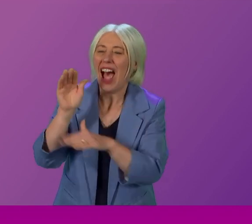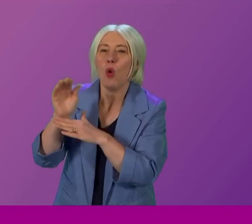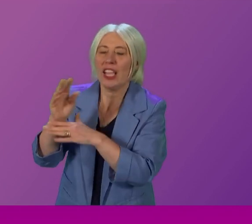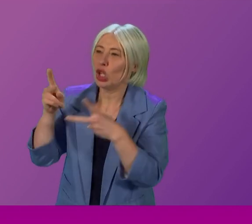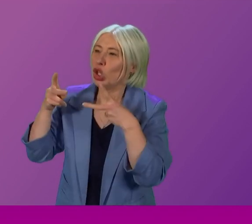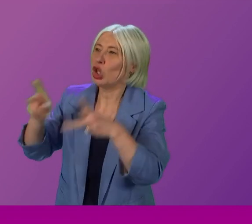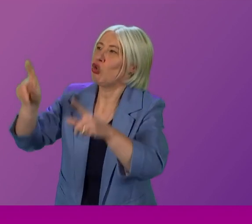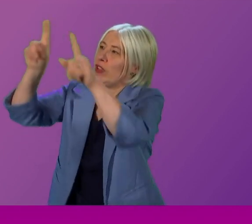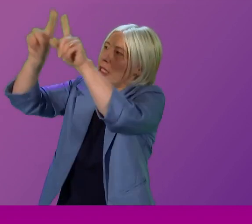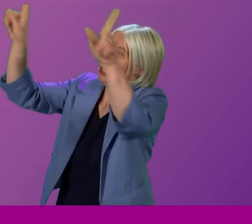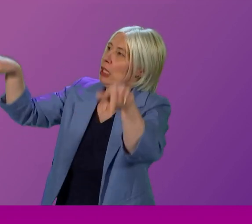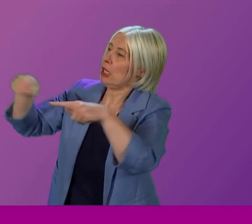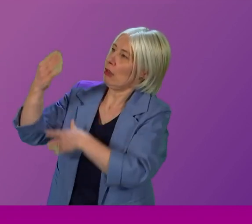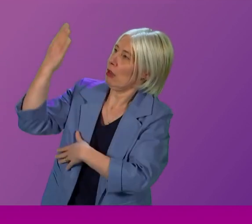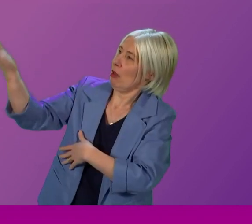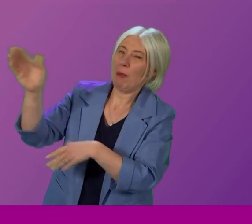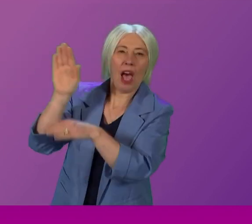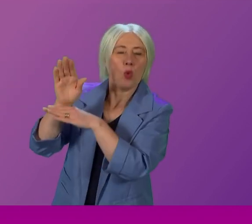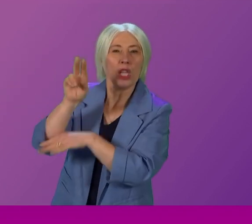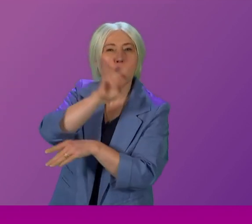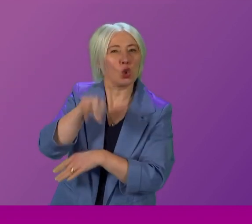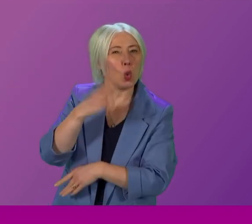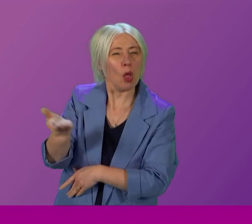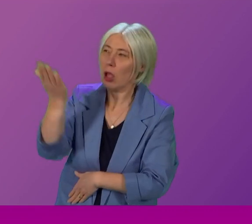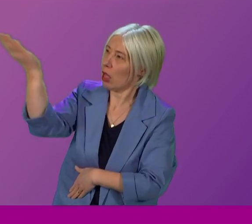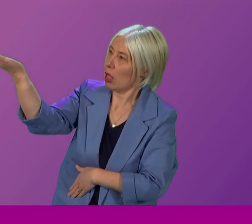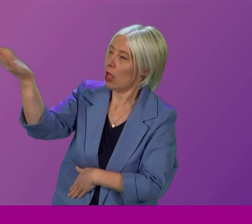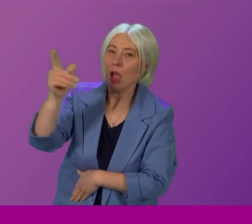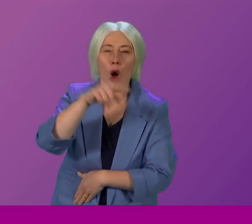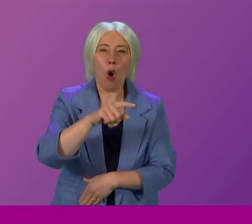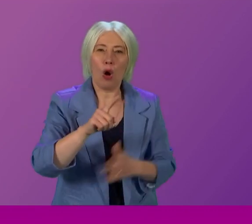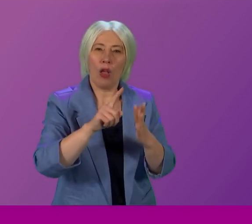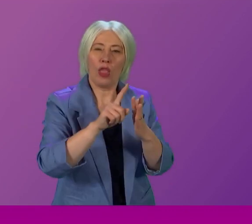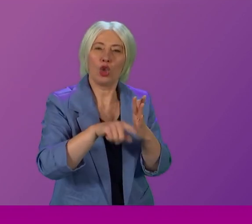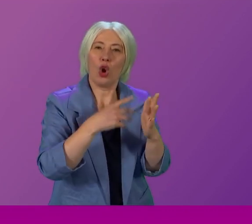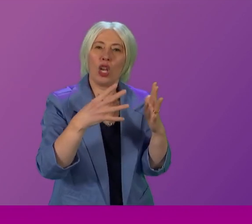or in the vicinity of a school and, for example, a Johnnie Walker baseball cap.